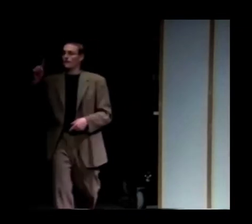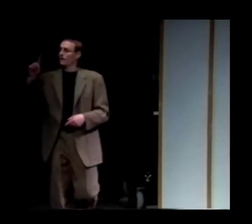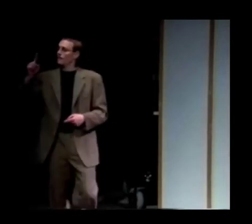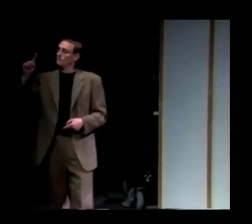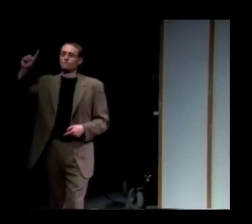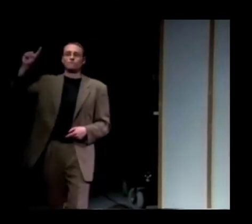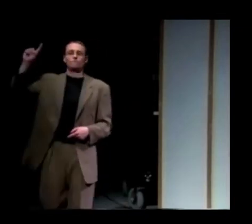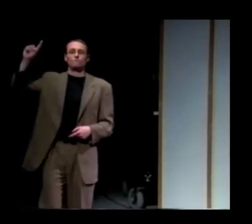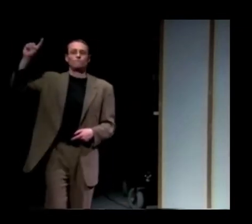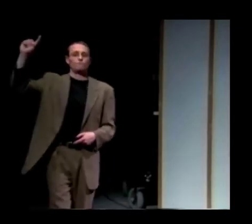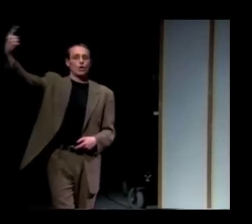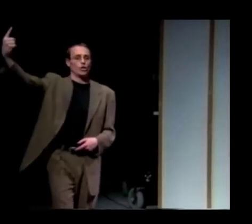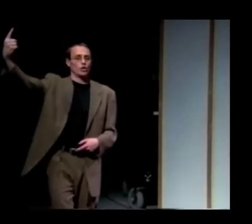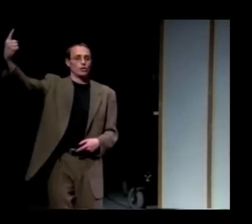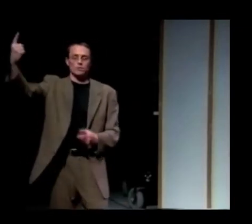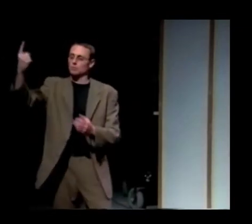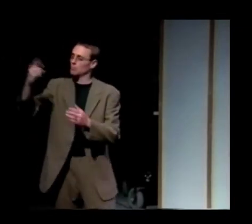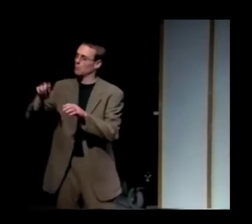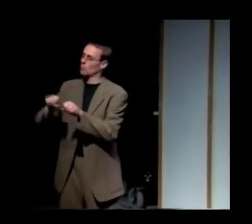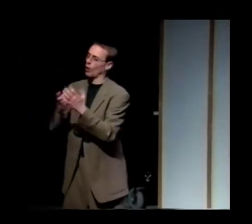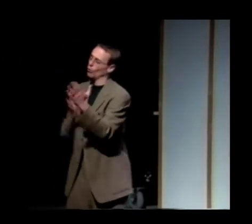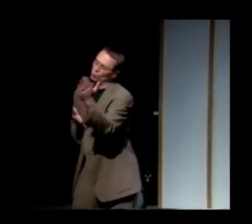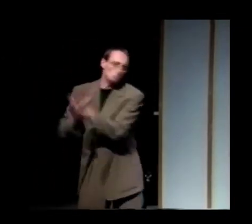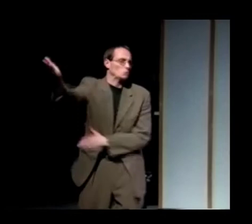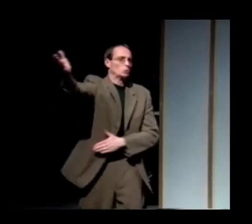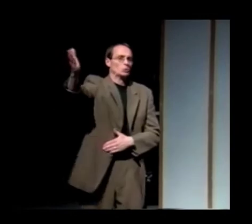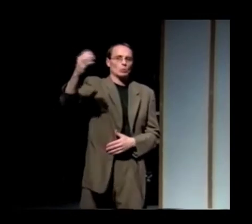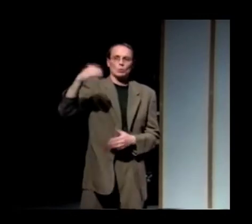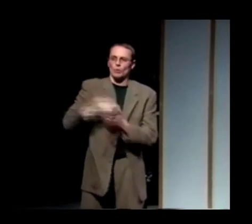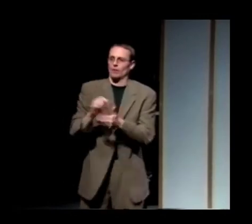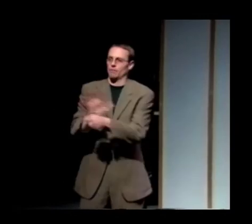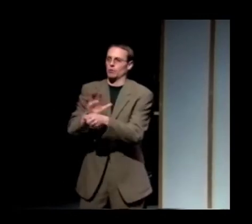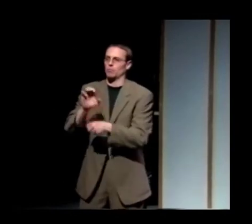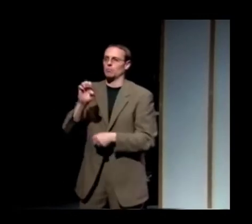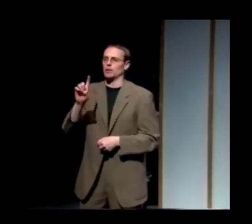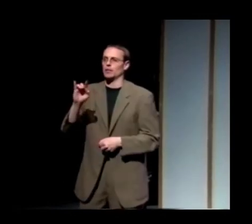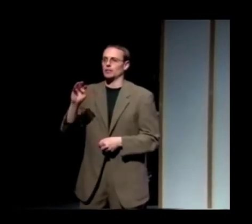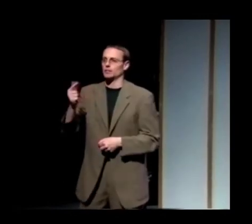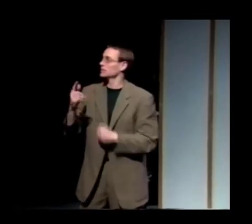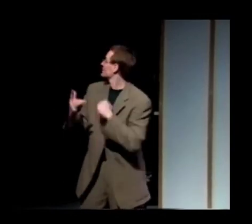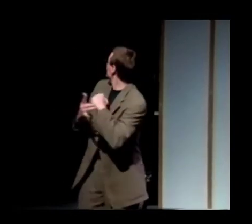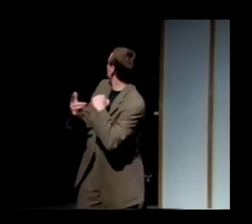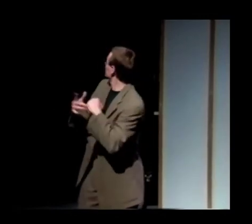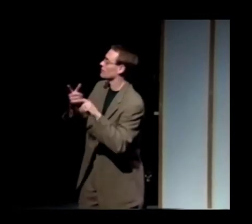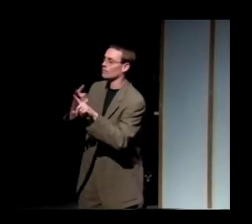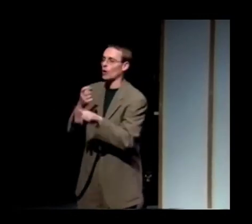GET OFF MY BACK. HEH. SO FIRST WE'RE GONNA BREAK THROUGH WITH THE FIL-- THIS WAS A FIRST.